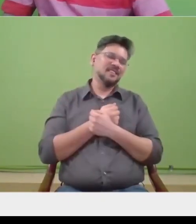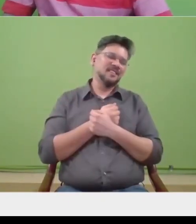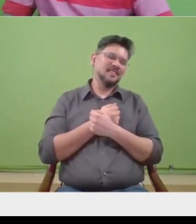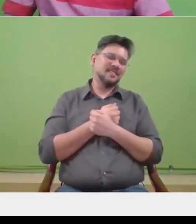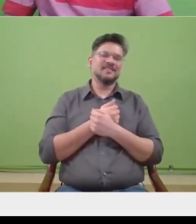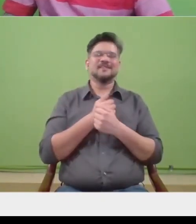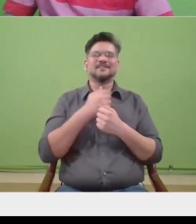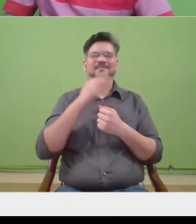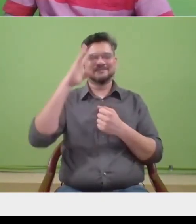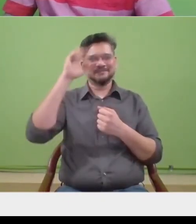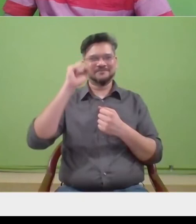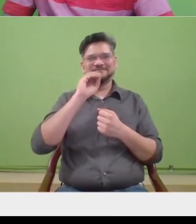thank you for sharing that